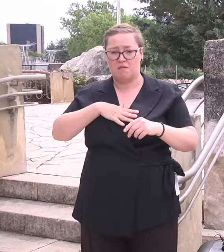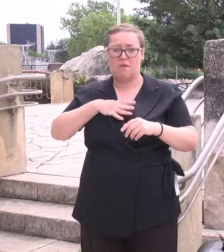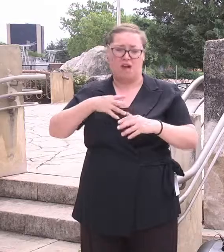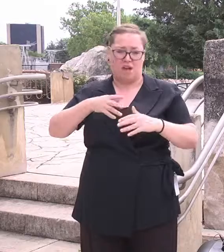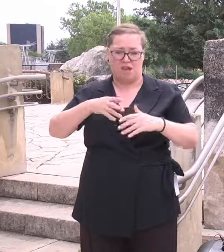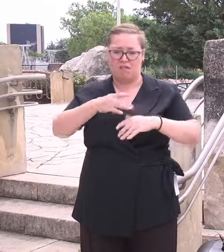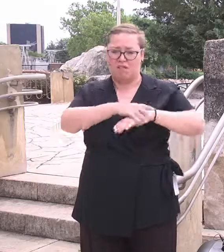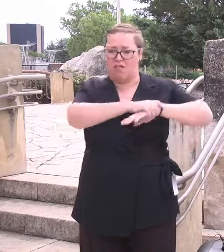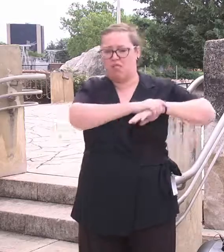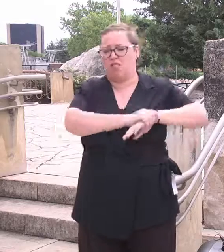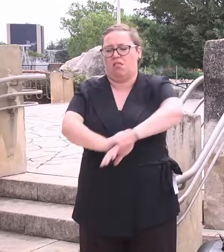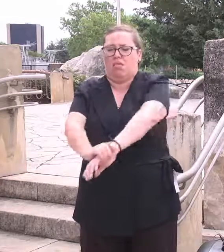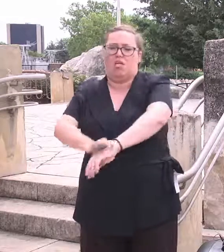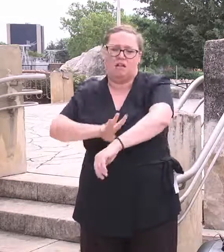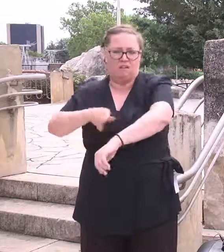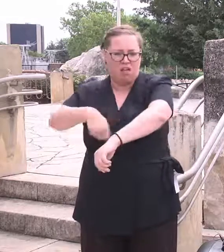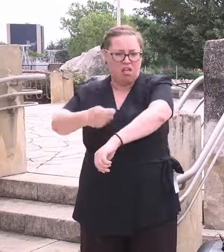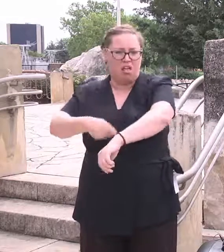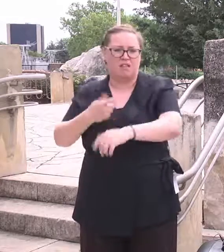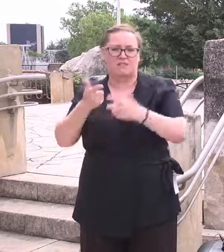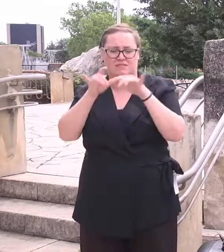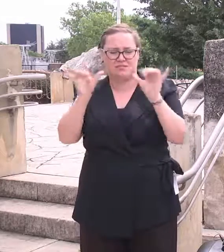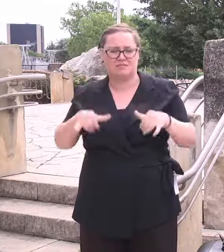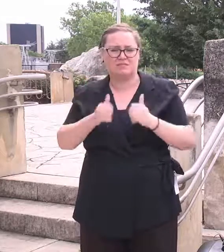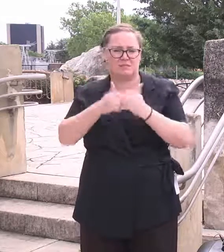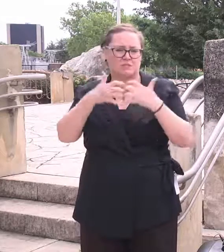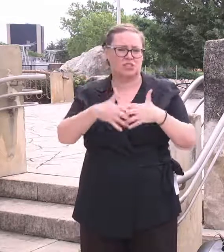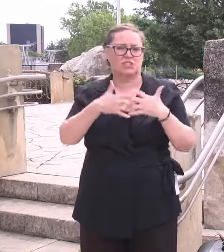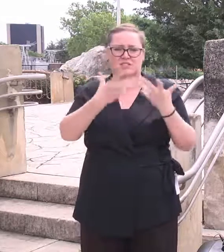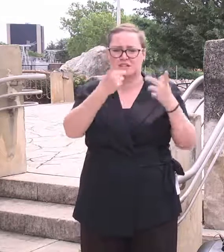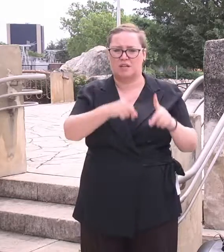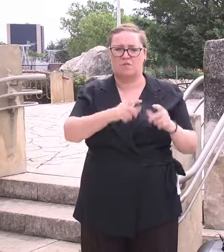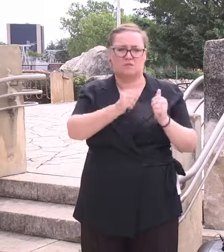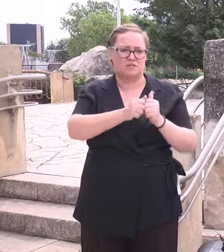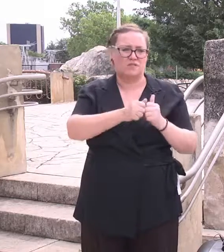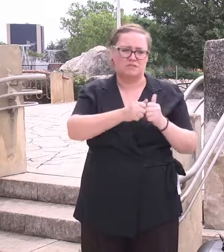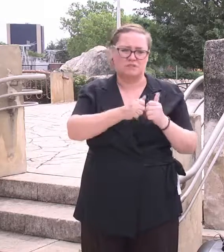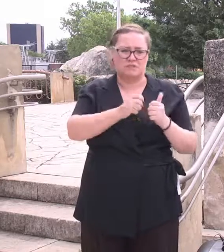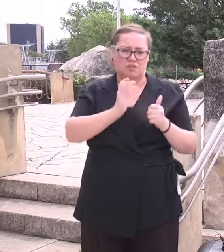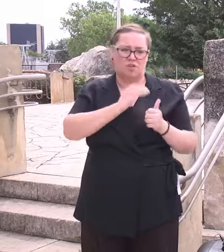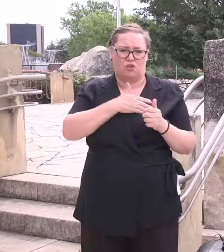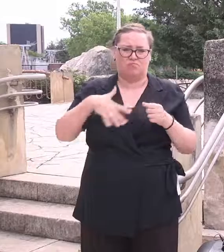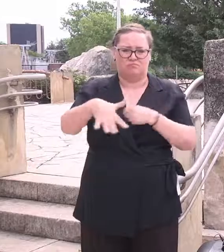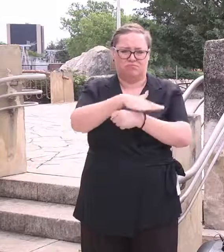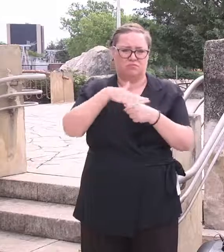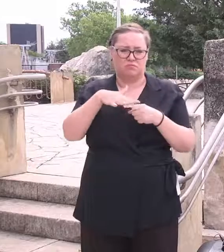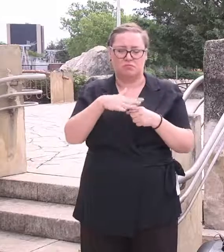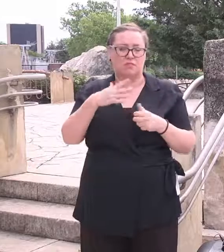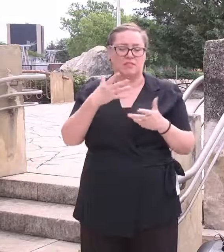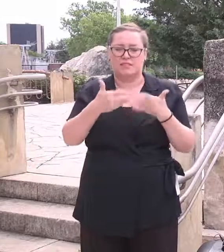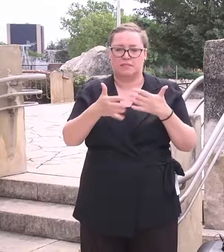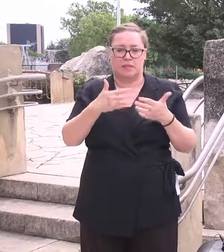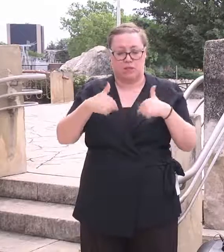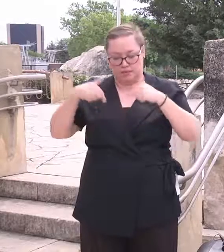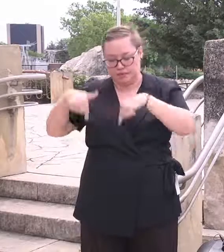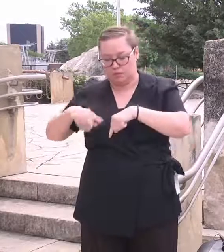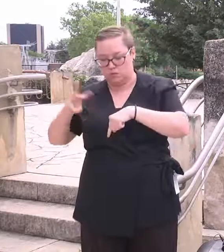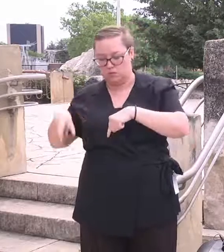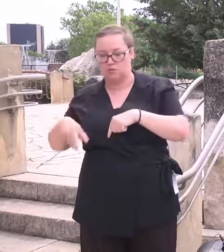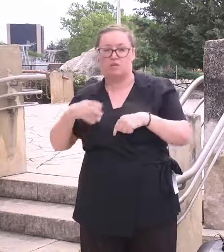common especially in the spring and the fall uh doesn't matter if I'm sitting here in Witchita if you're out in the field and you have to have the bleeding controlled there before I have any